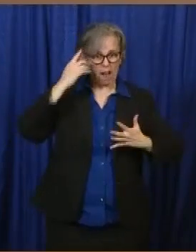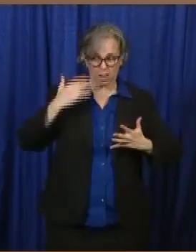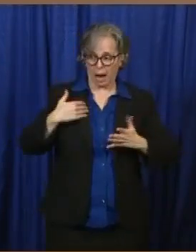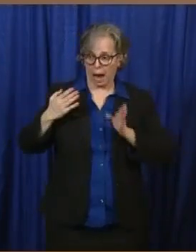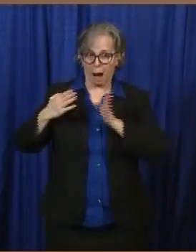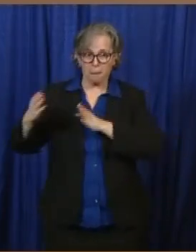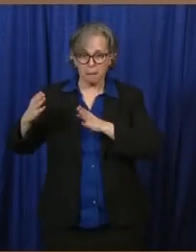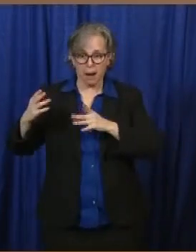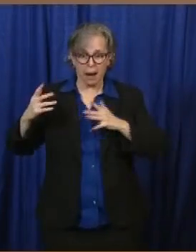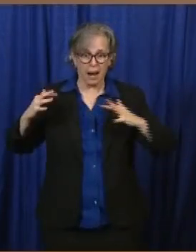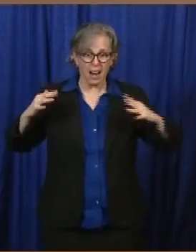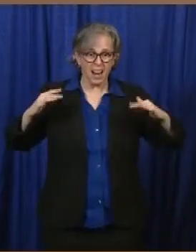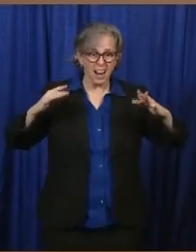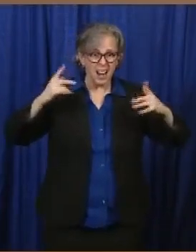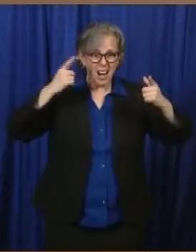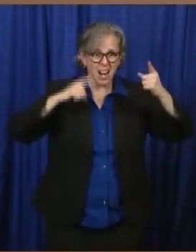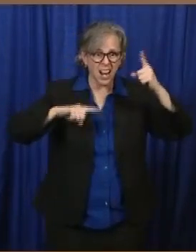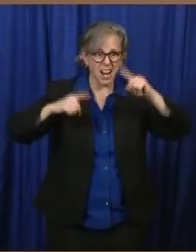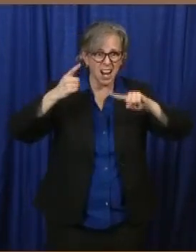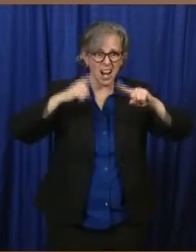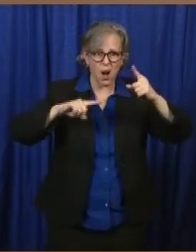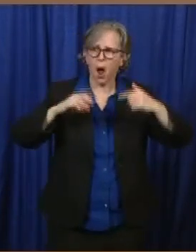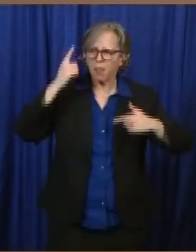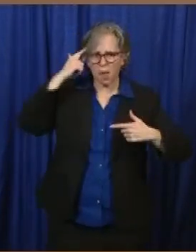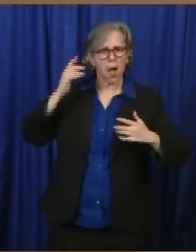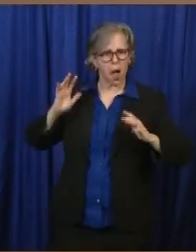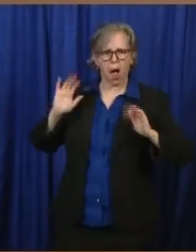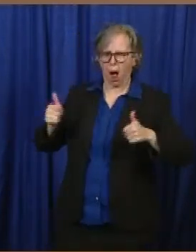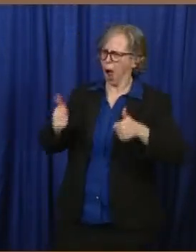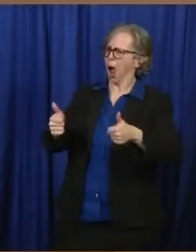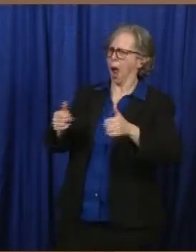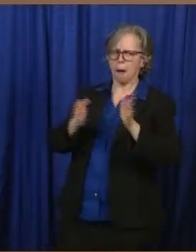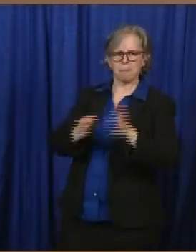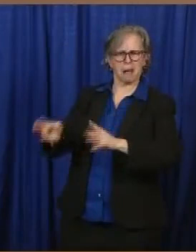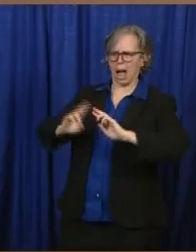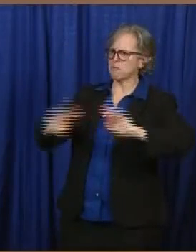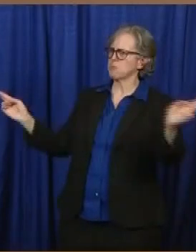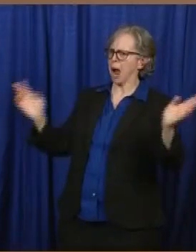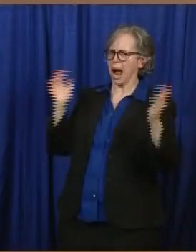24/7 IS SORT OF HOW WE MAXIMIZE AND WHEN WE SAY AND WHEN THE